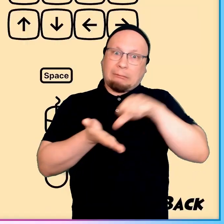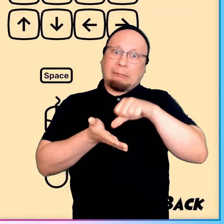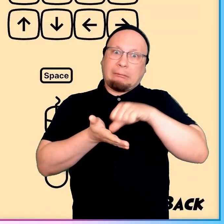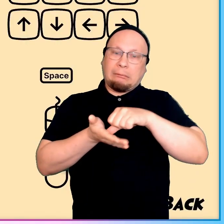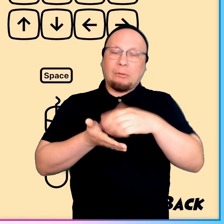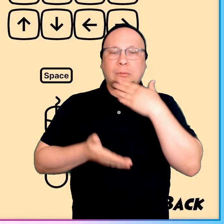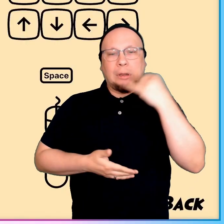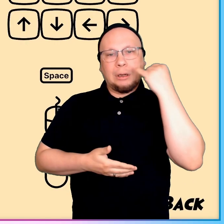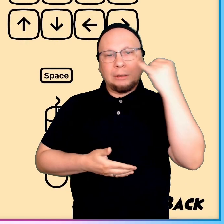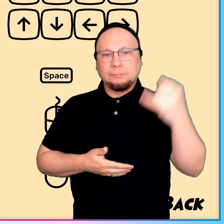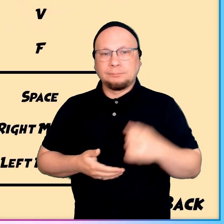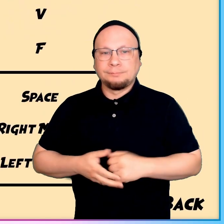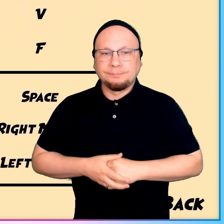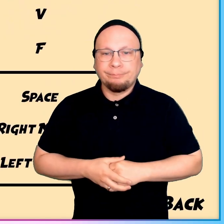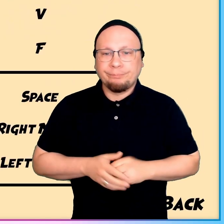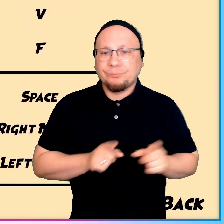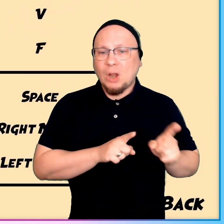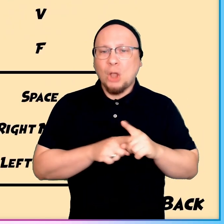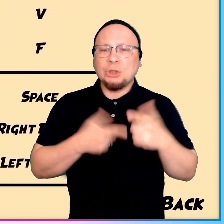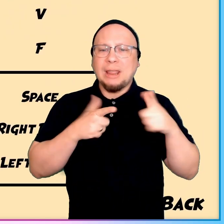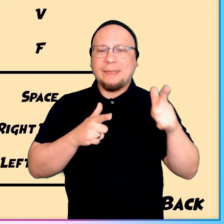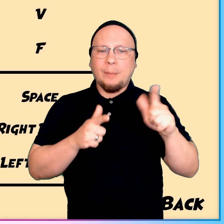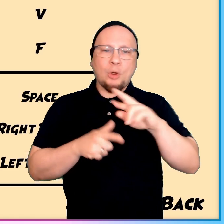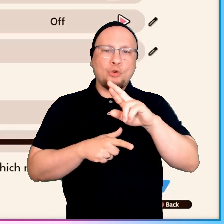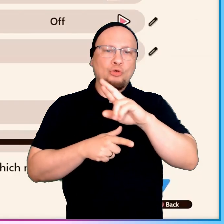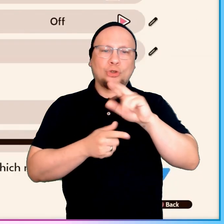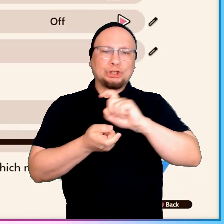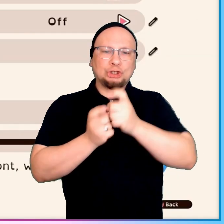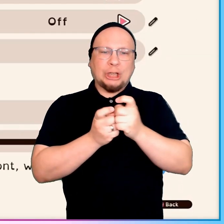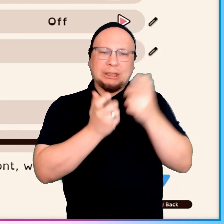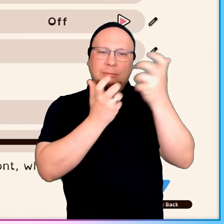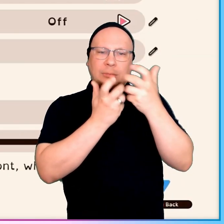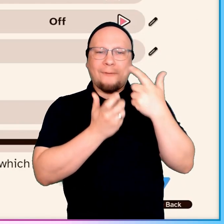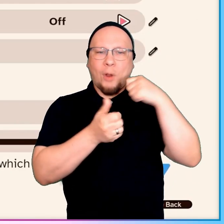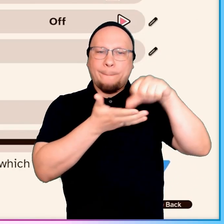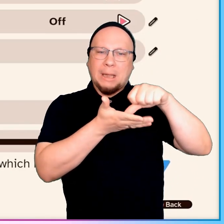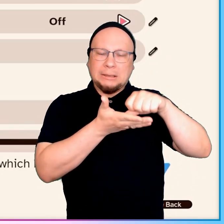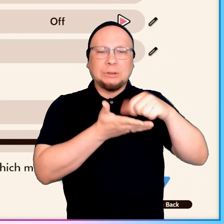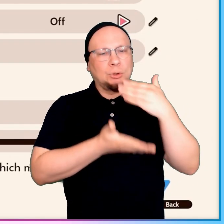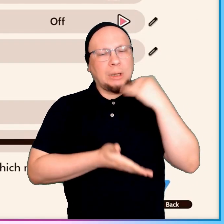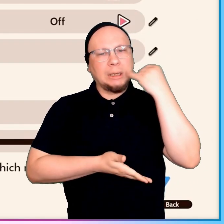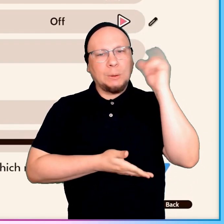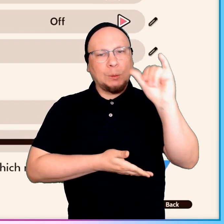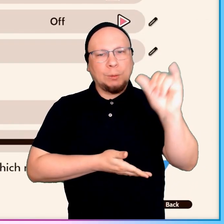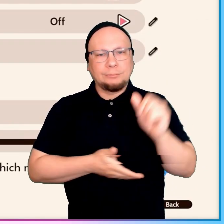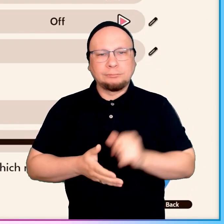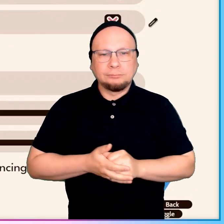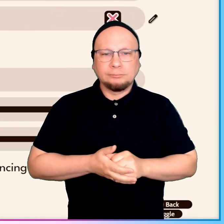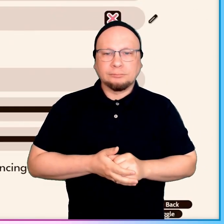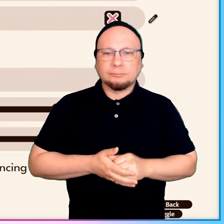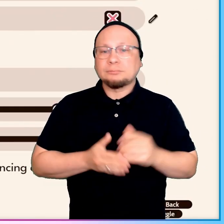And if you can, try including input remapping. Including subtitles is another great way to make your game more inclusive,